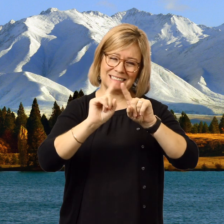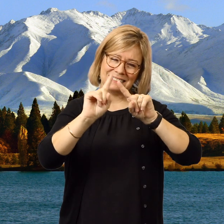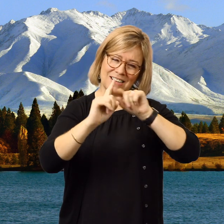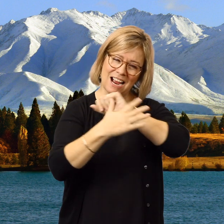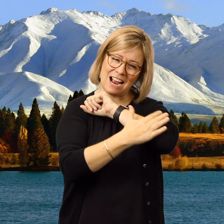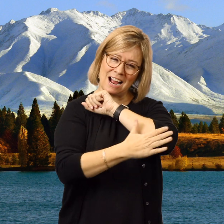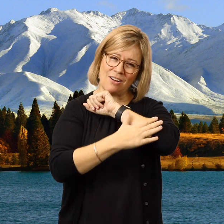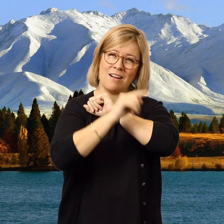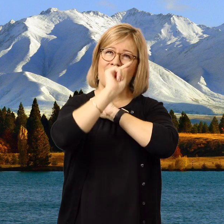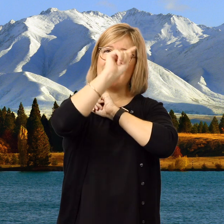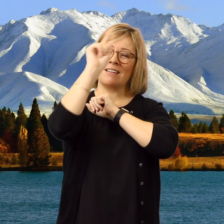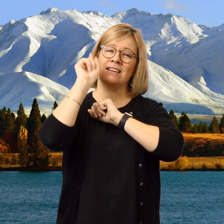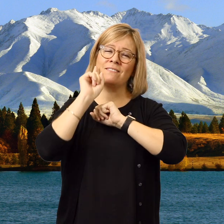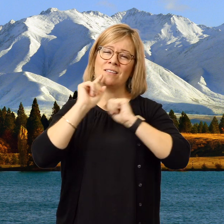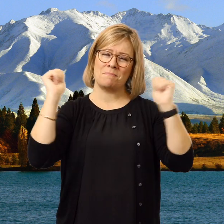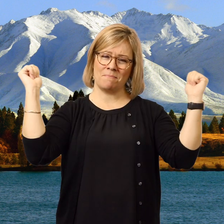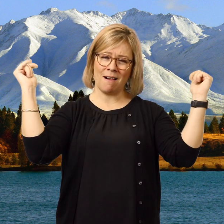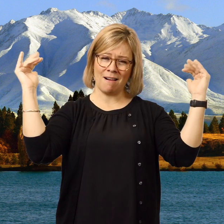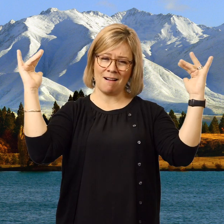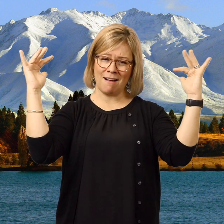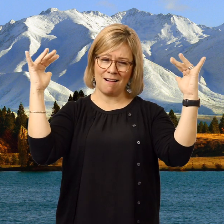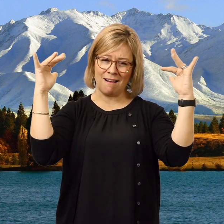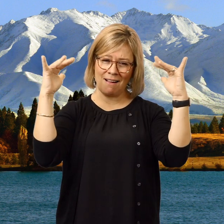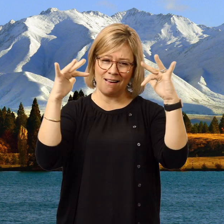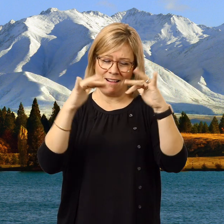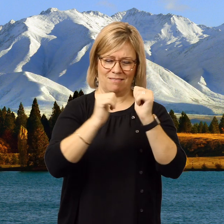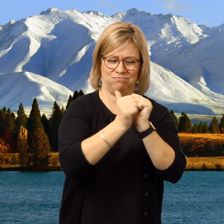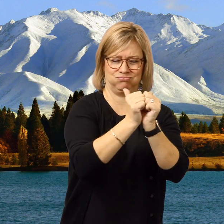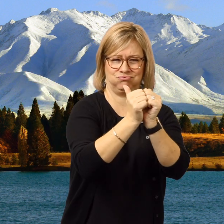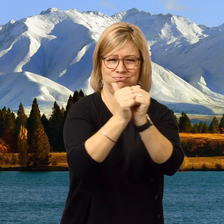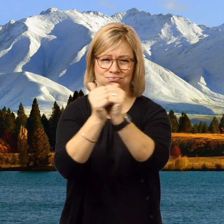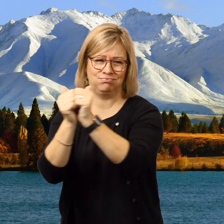different countries send their deaf representatives to come together and to